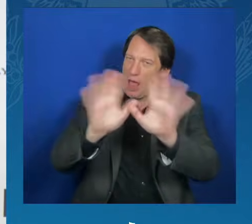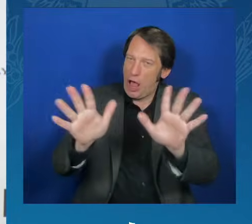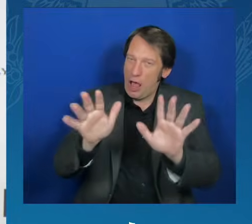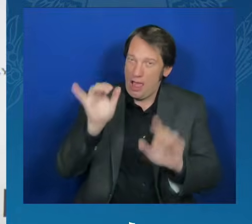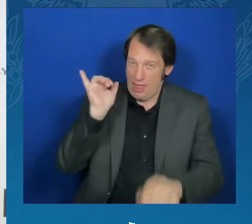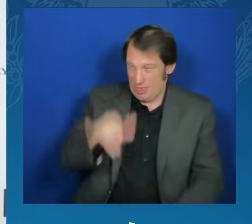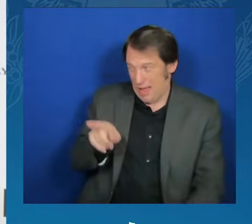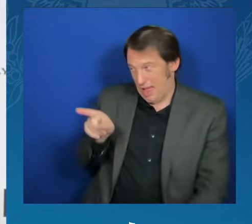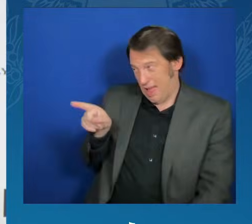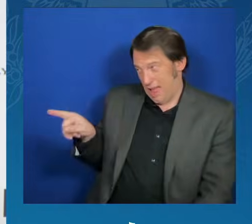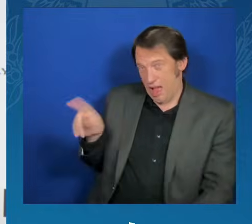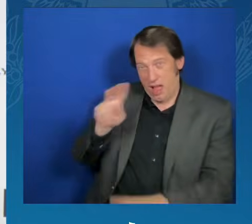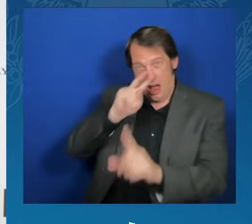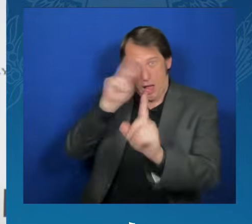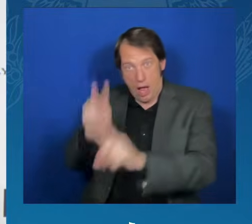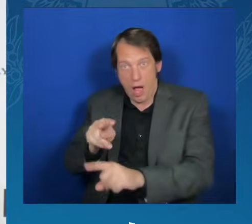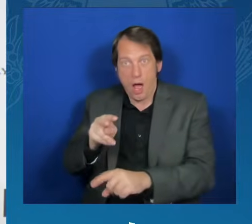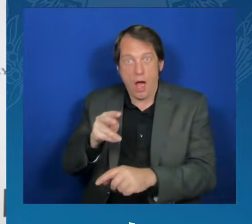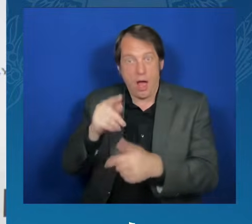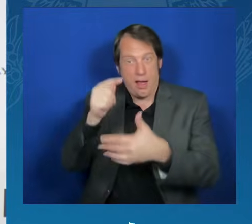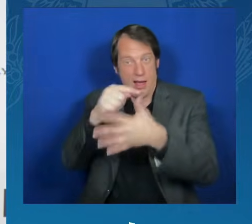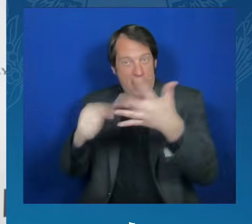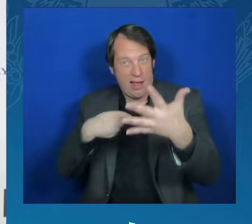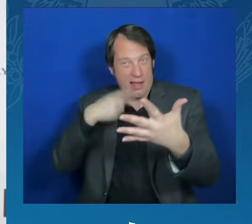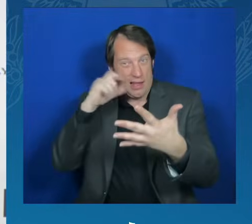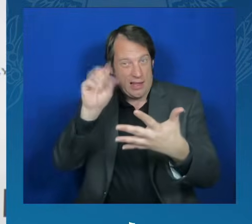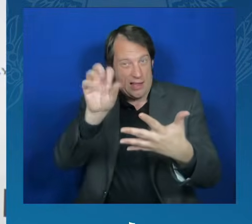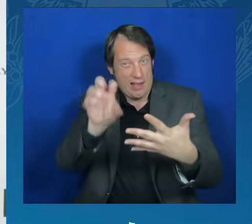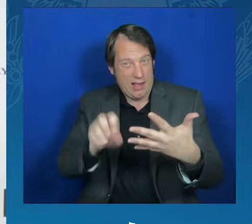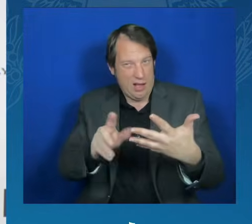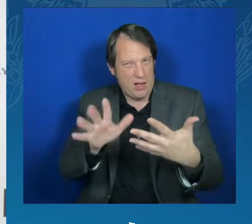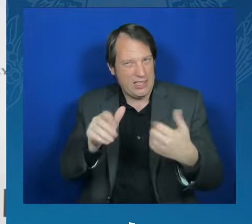destabilizing, and indeed short-sighted.